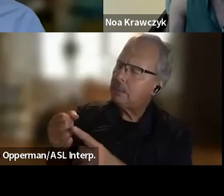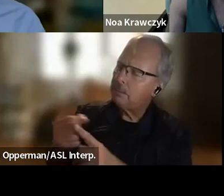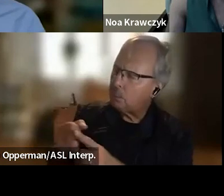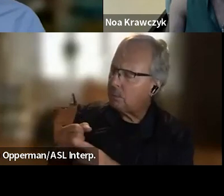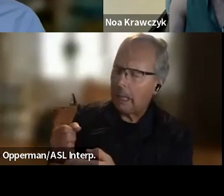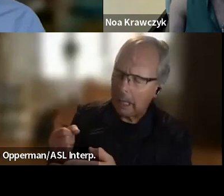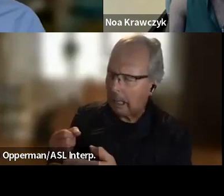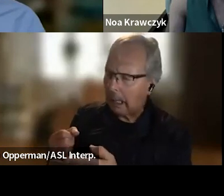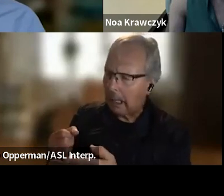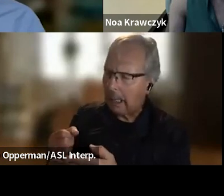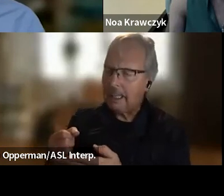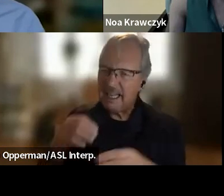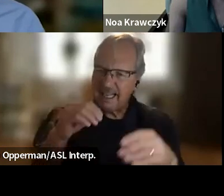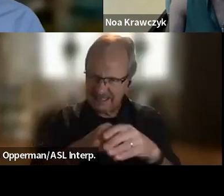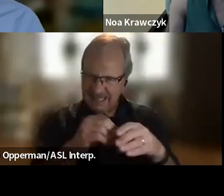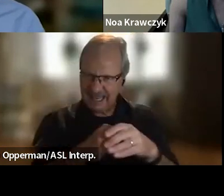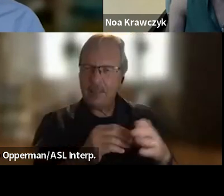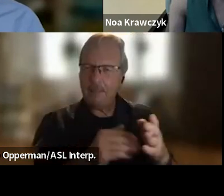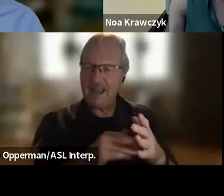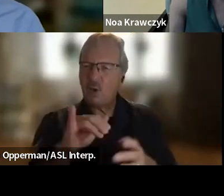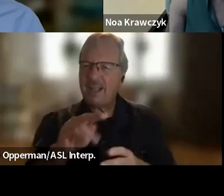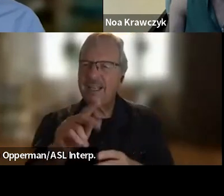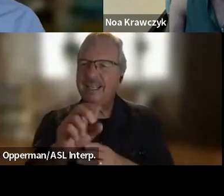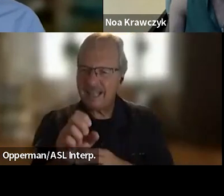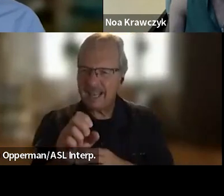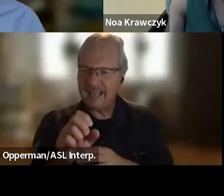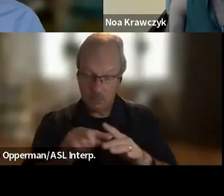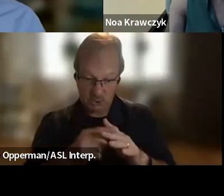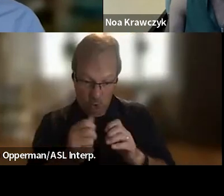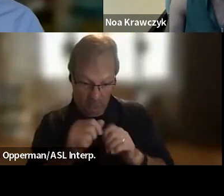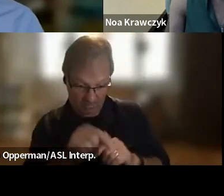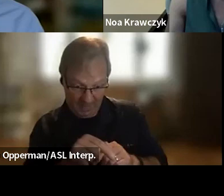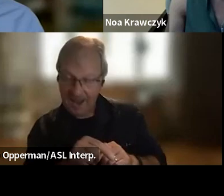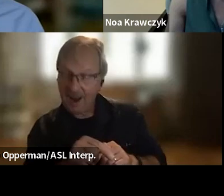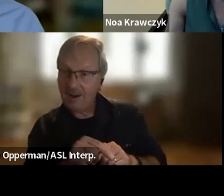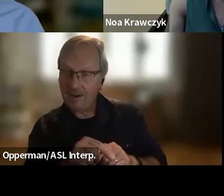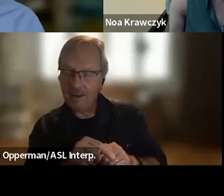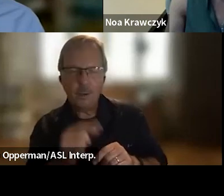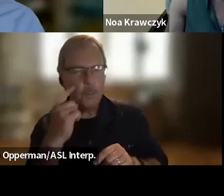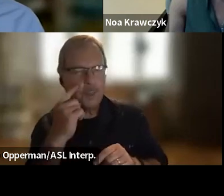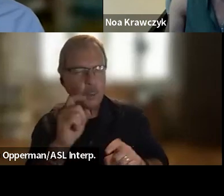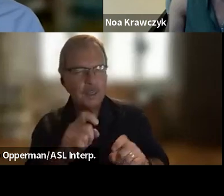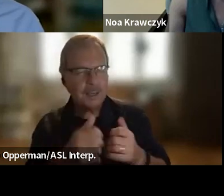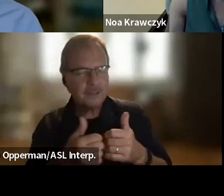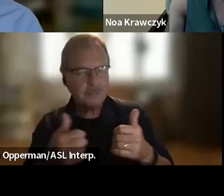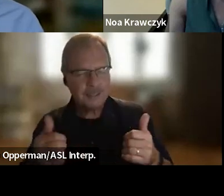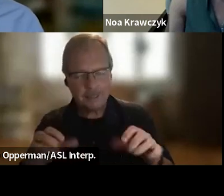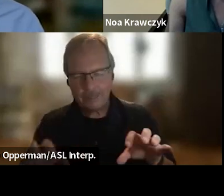it's very much embedded into our medical intake. And I think starting there versus feeling you need to have something separate. It should be really from the beginning